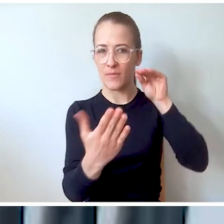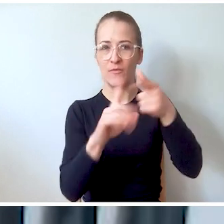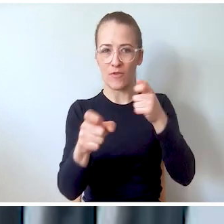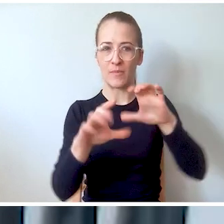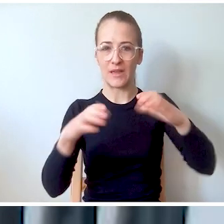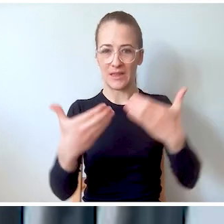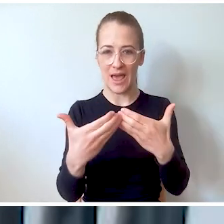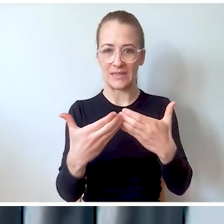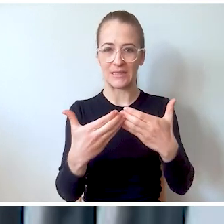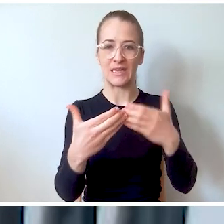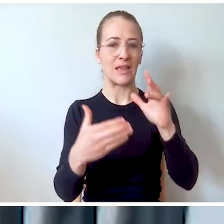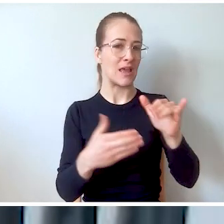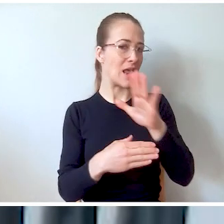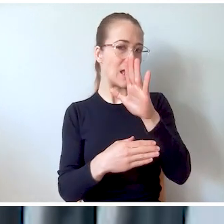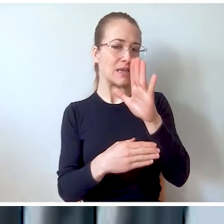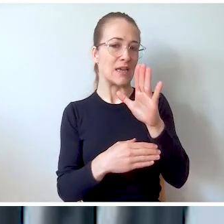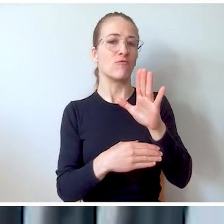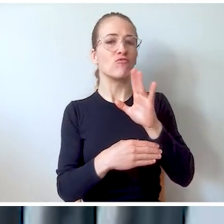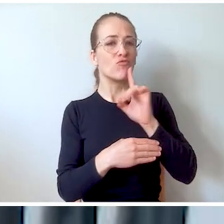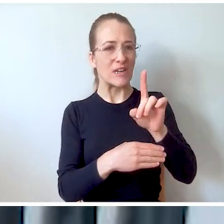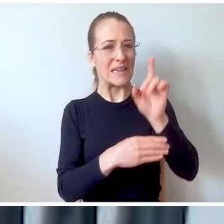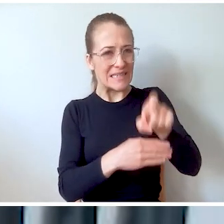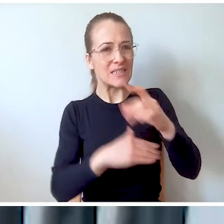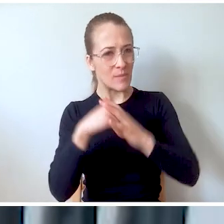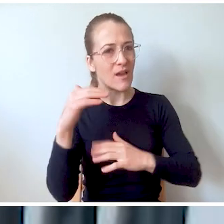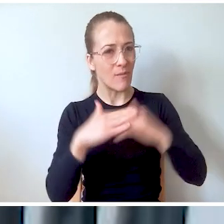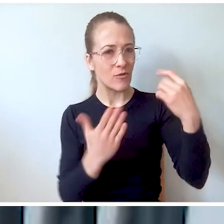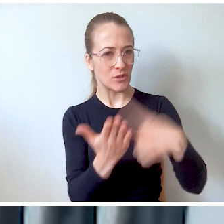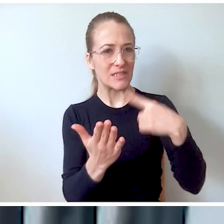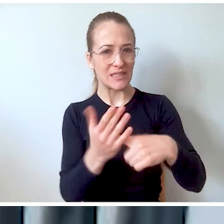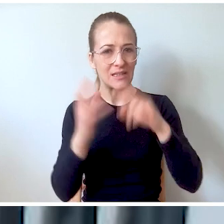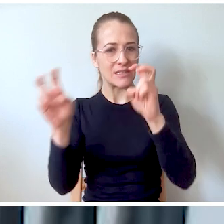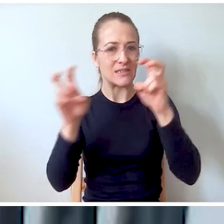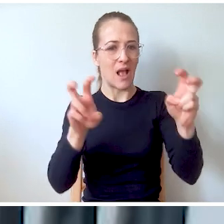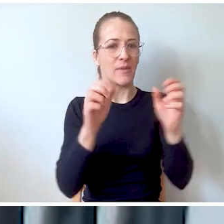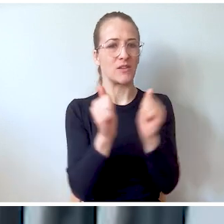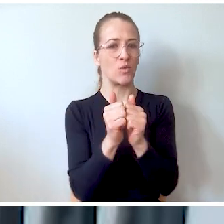that not only did I need to feel comfortable talking about these things with my peers.